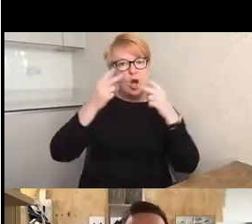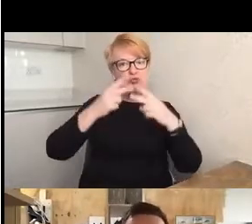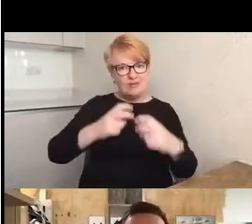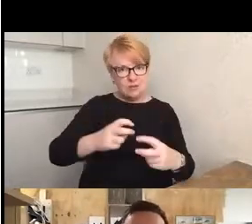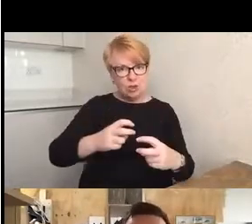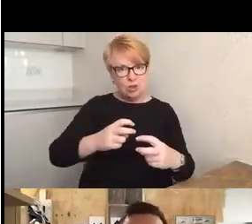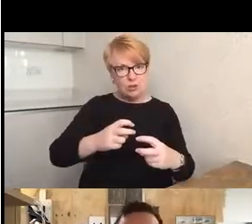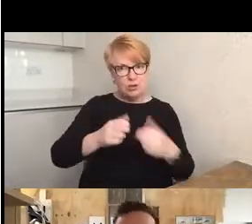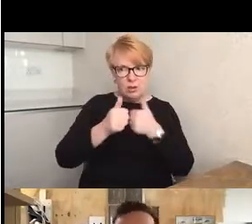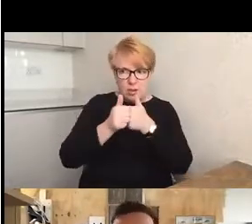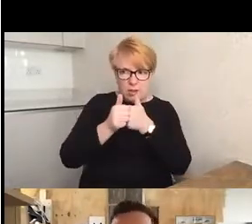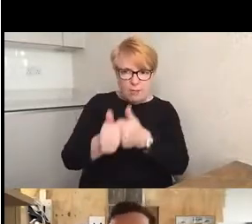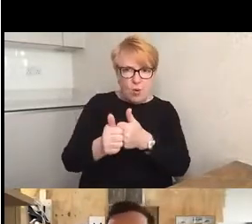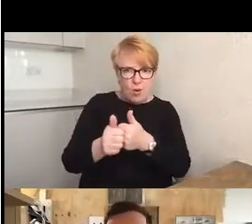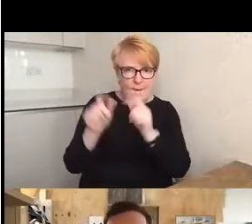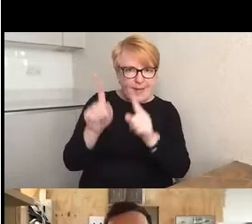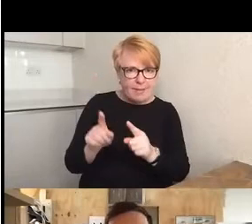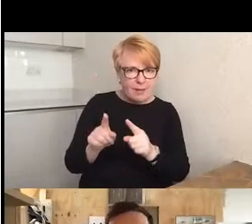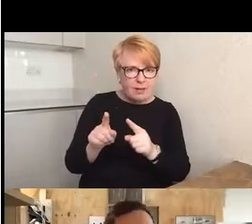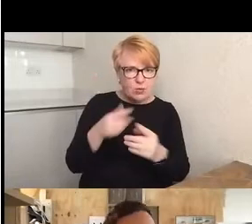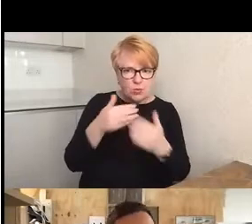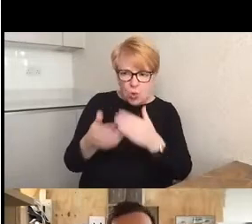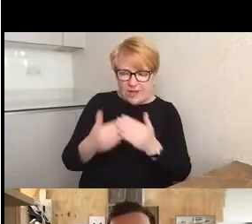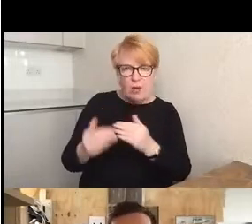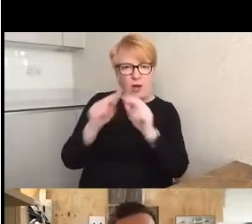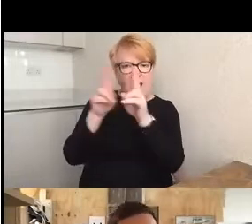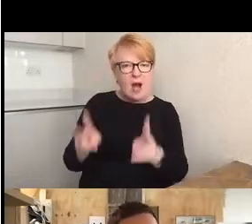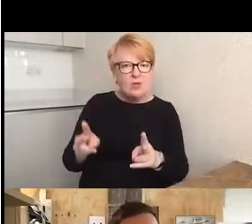people to address their housing problems. So, I'll give you an example of this.